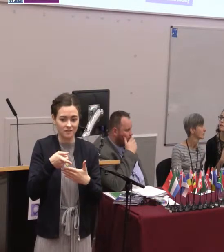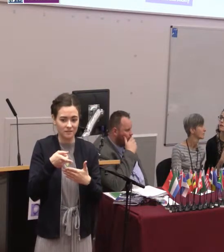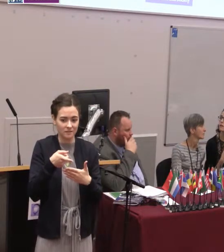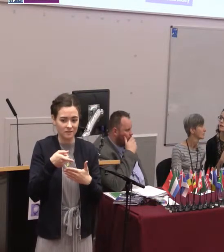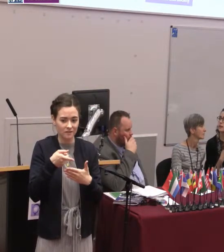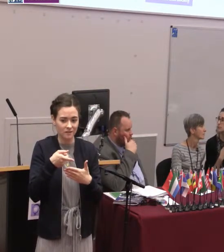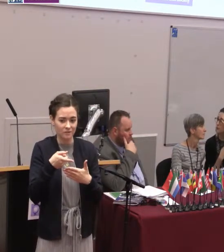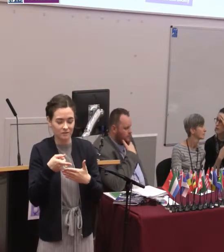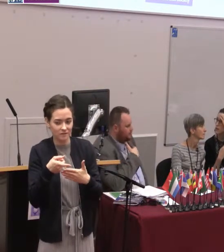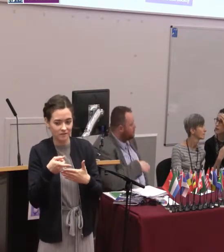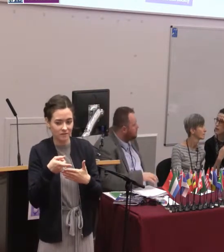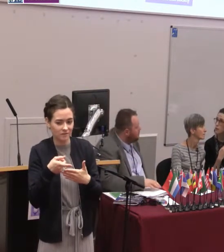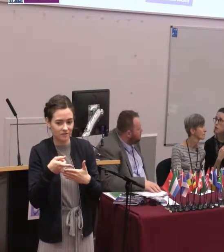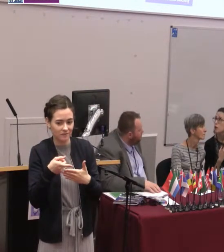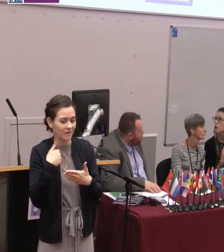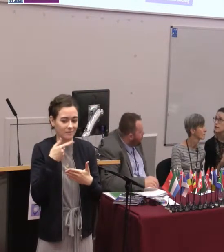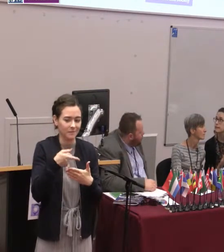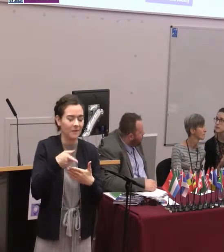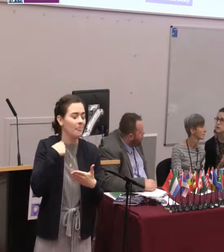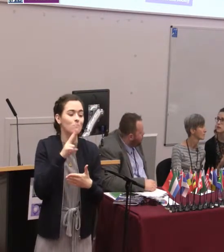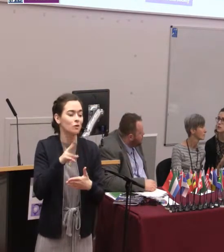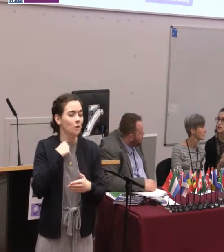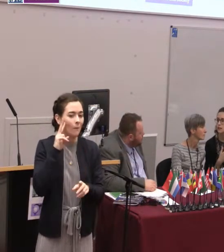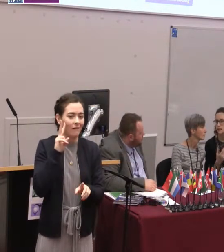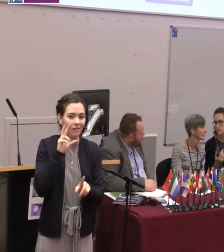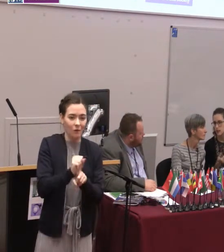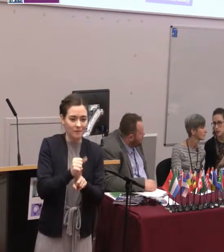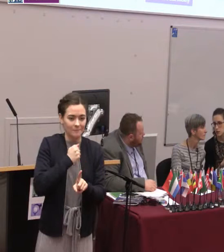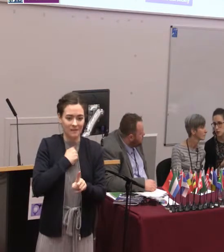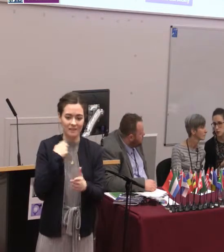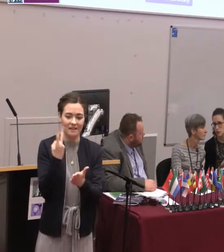Nobody even noticed me lying there on the floor.